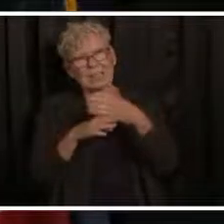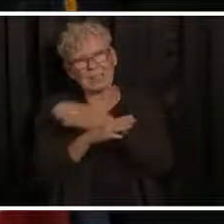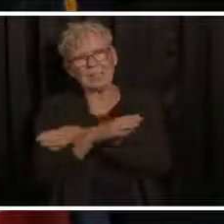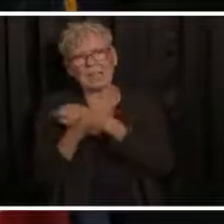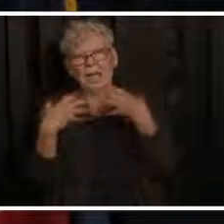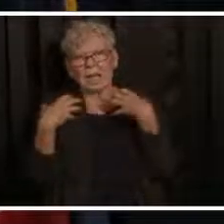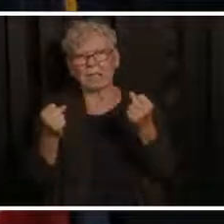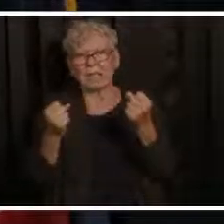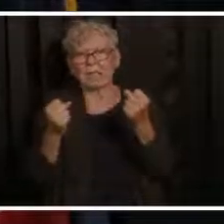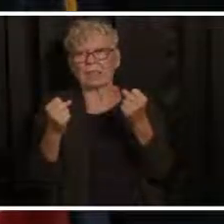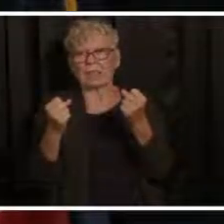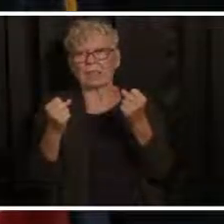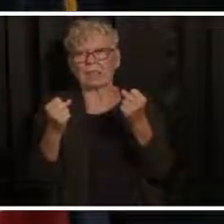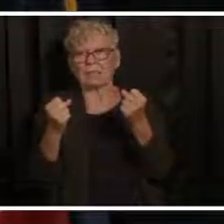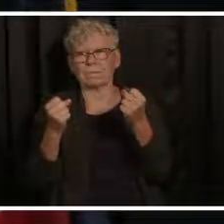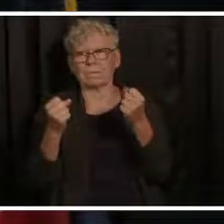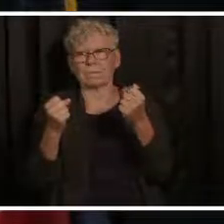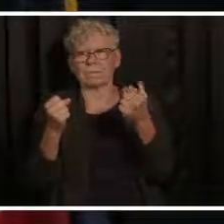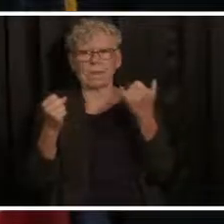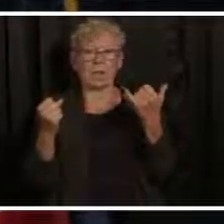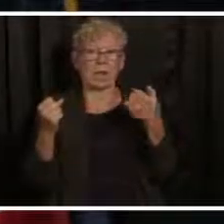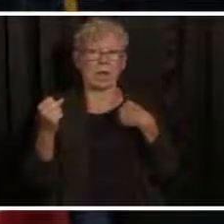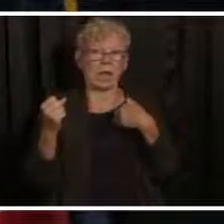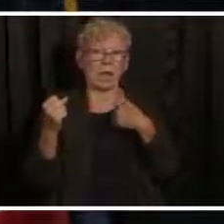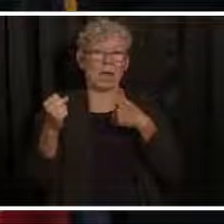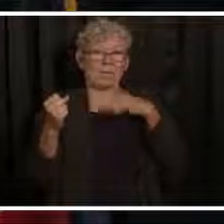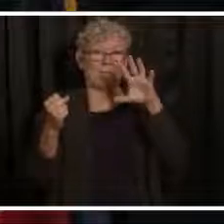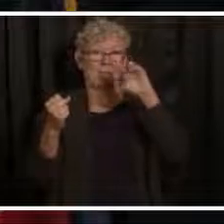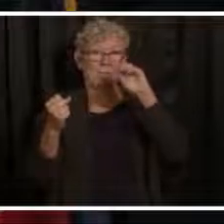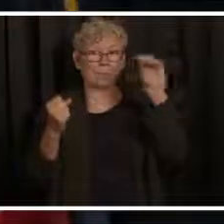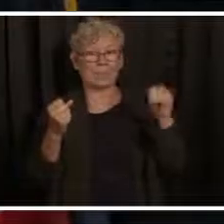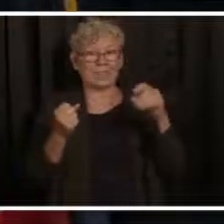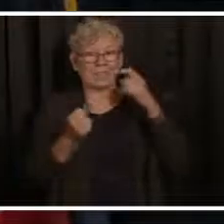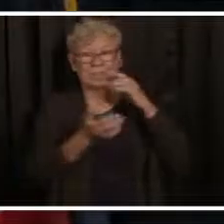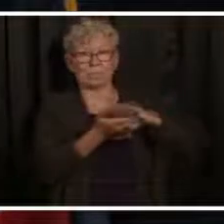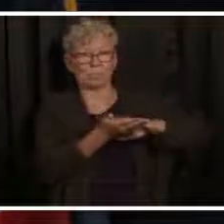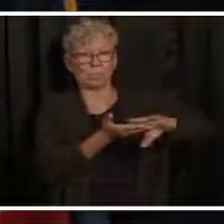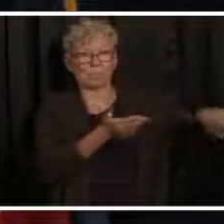discharged in the last 24 hours. Uh the percentage